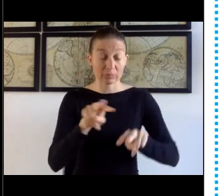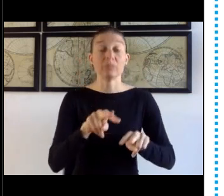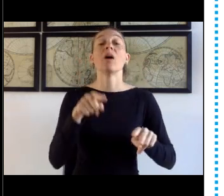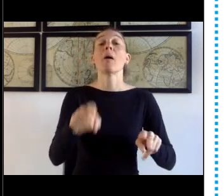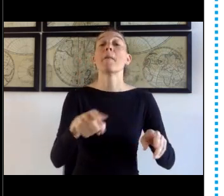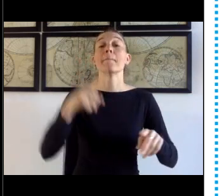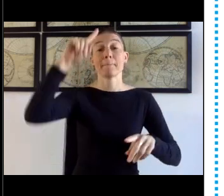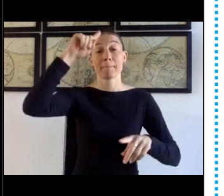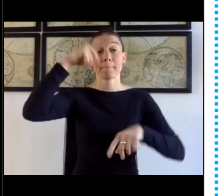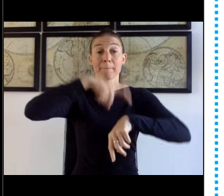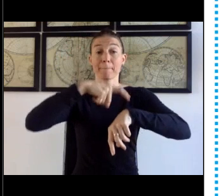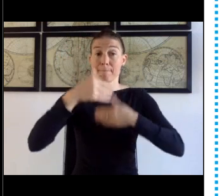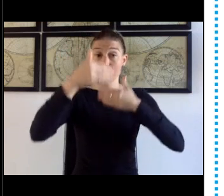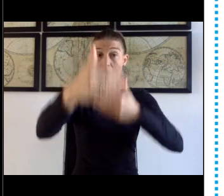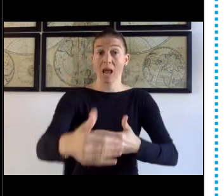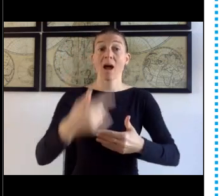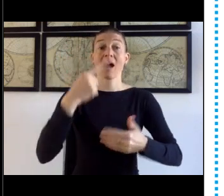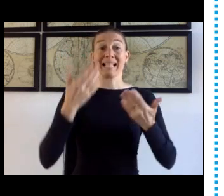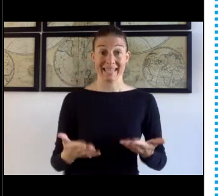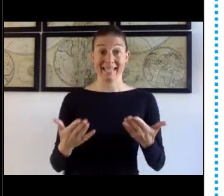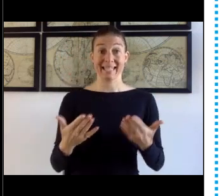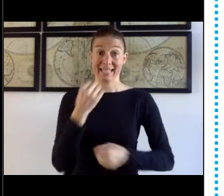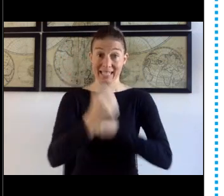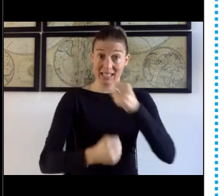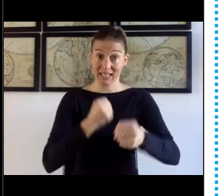This is very important for us to know because how it works.